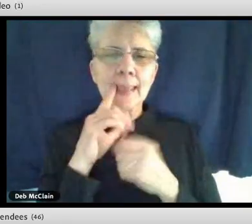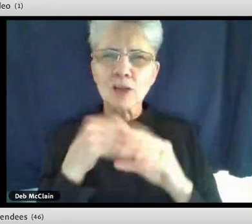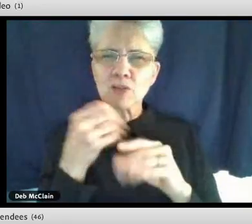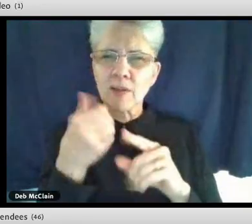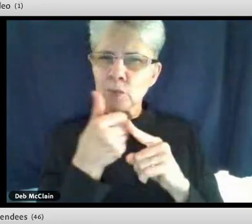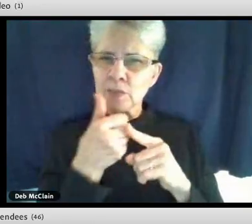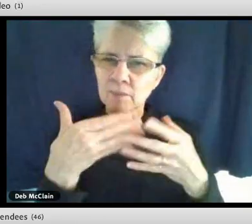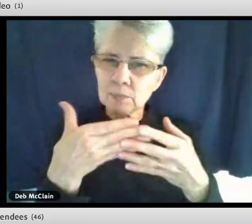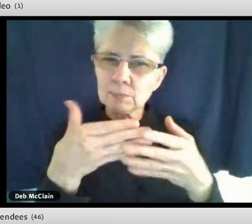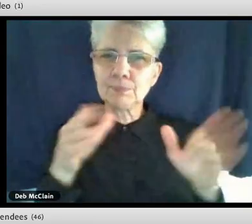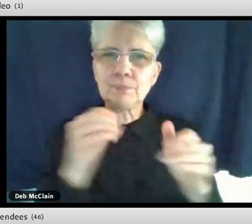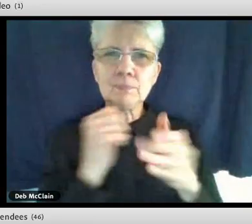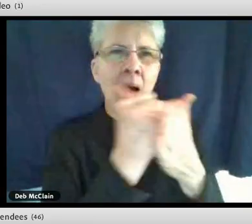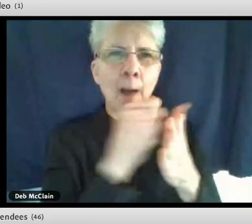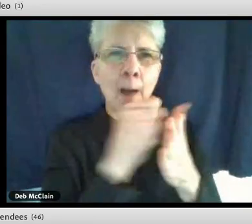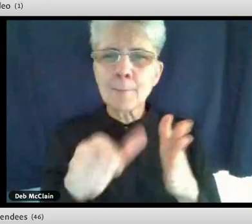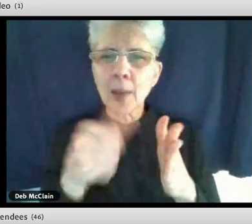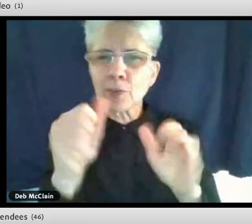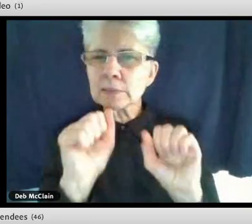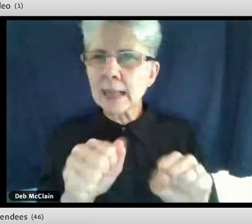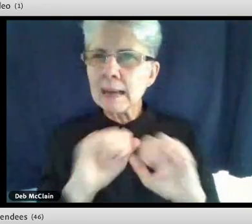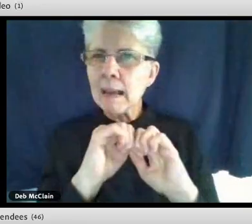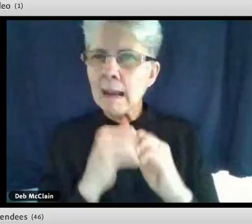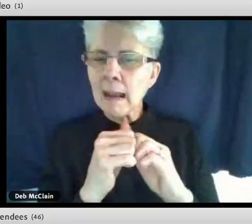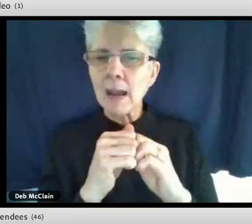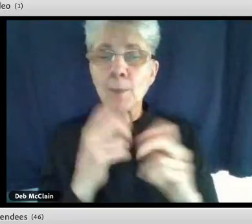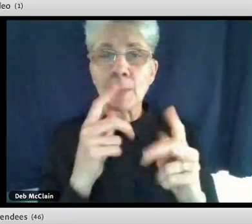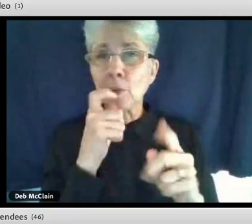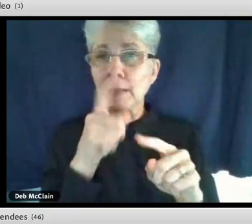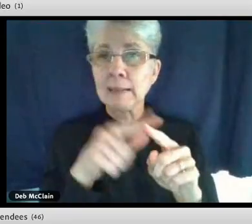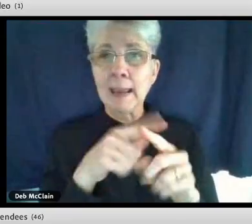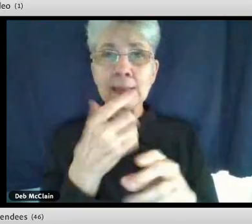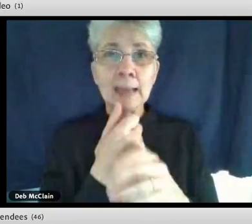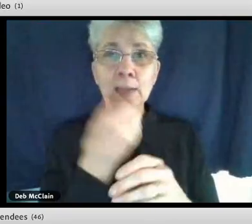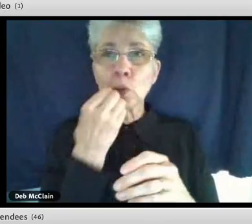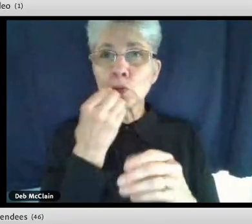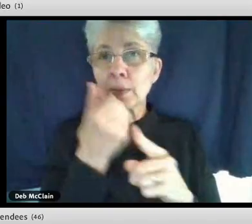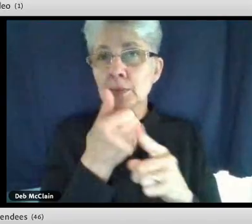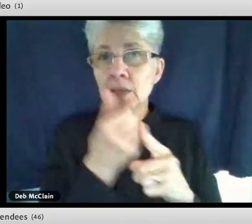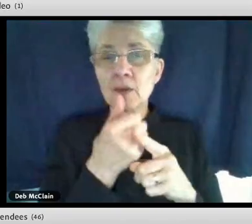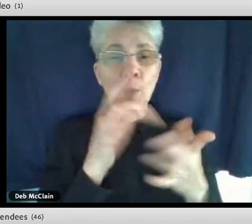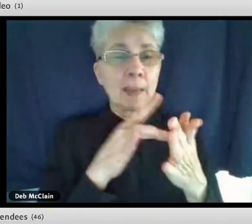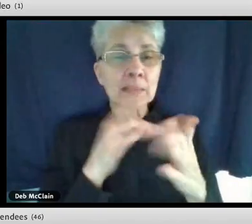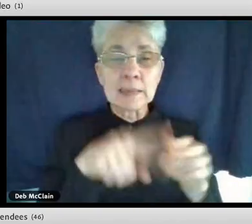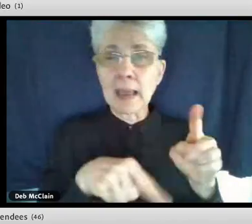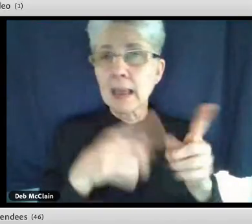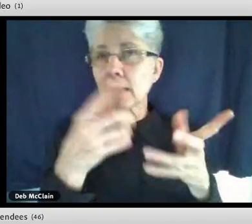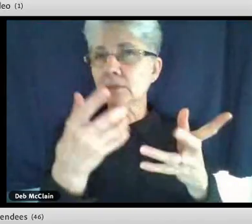You know, people that can't get groceries or medicine or, you know, things like doing a webinar for people.